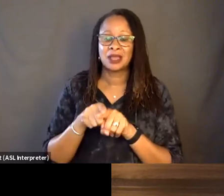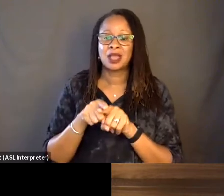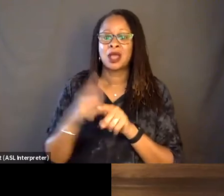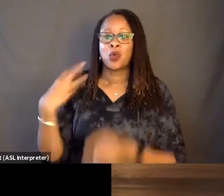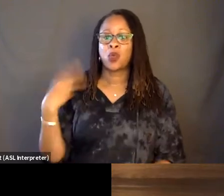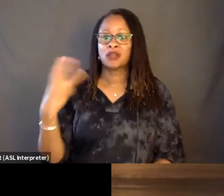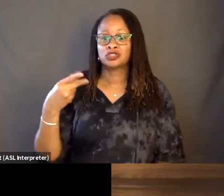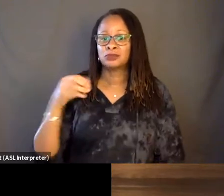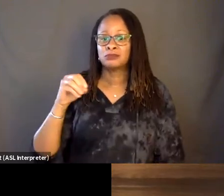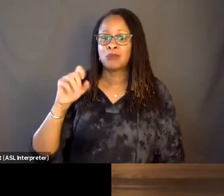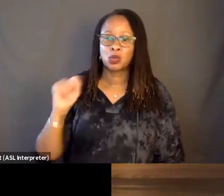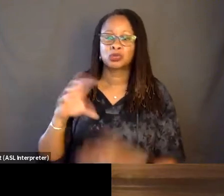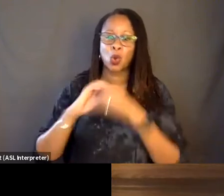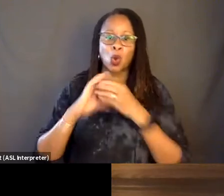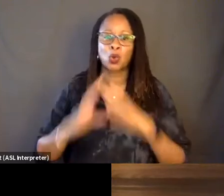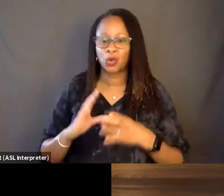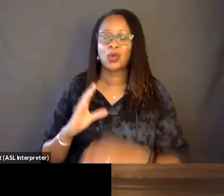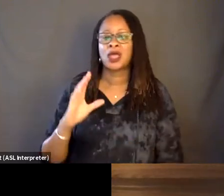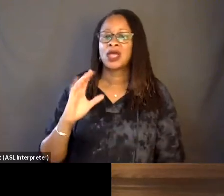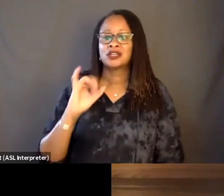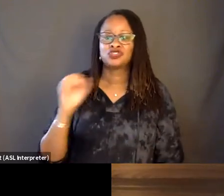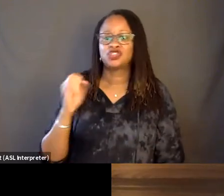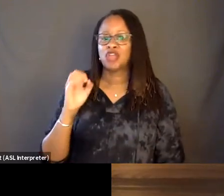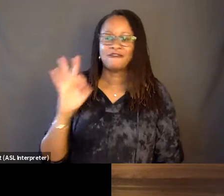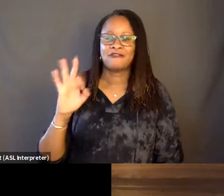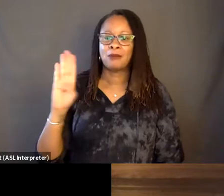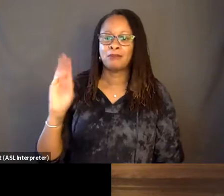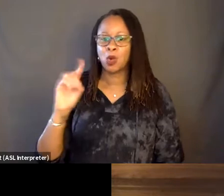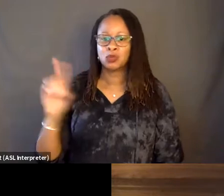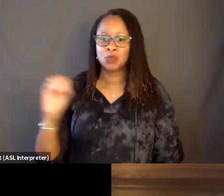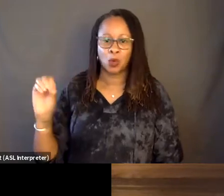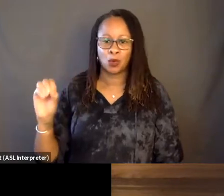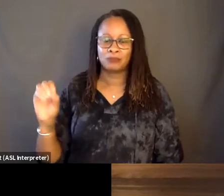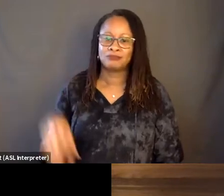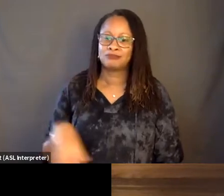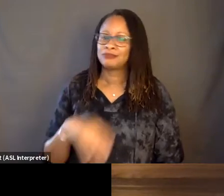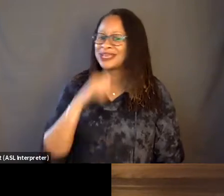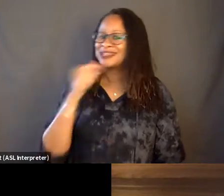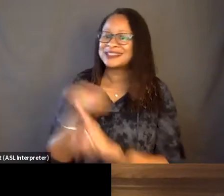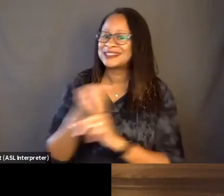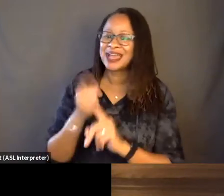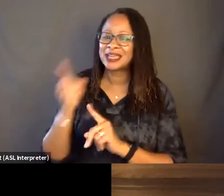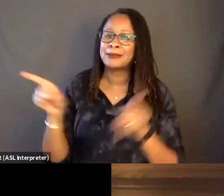owner, Jeff Bozo. He doesn't attack him as the owner of Amazon.